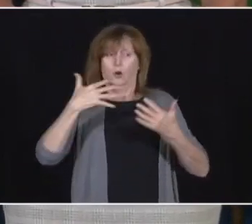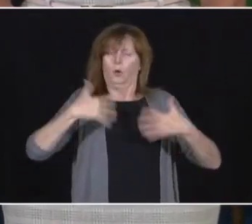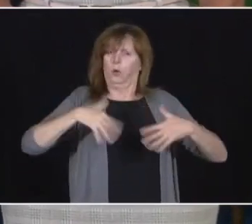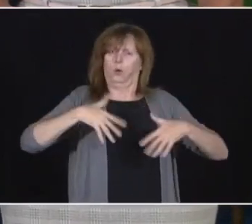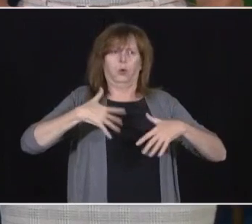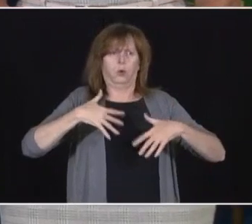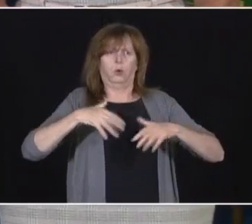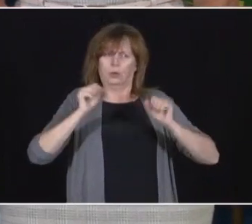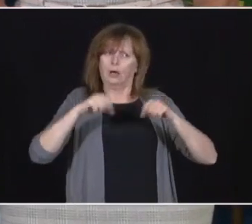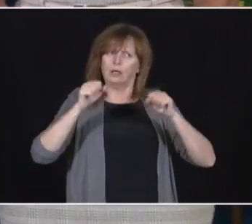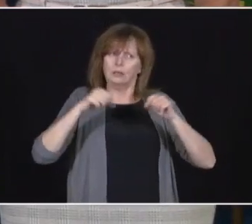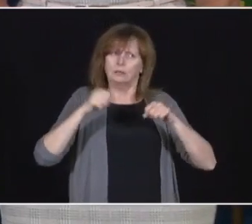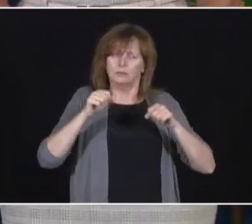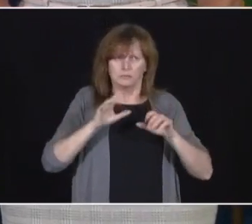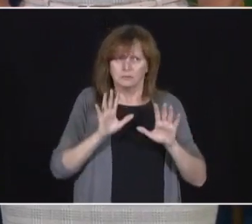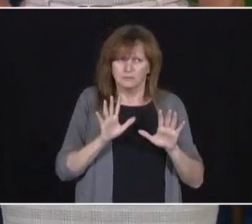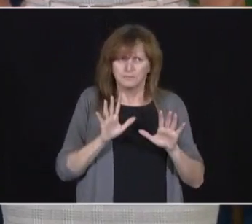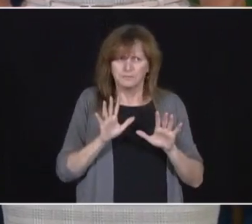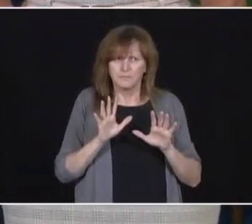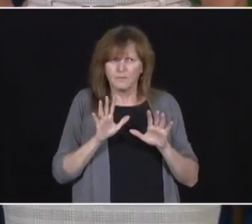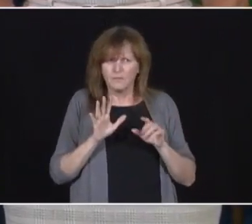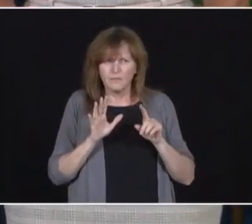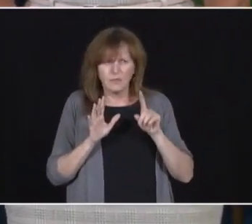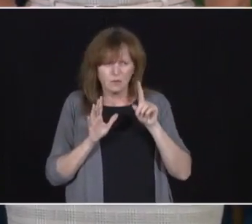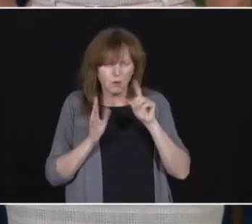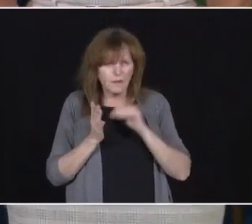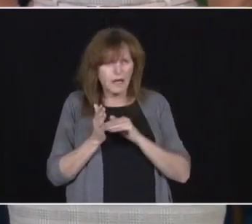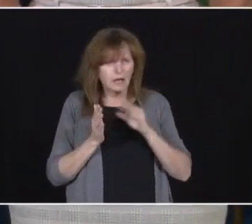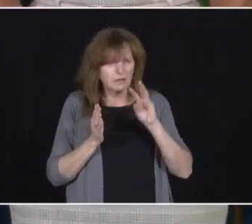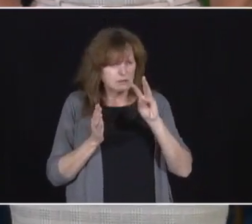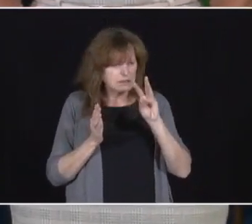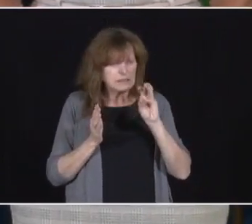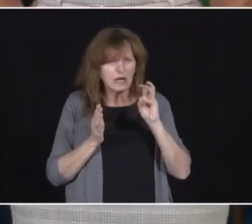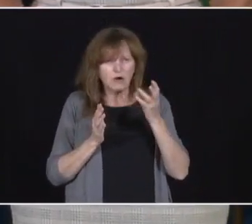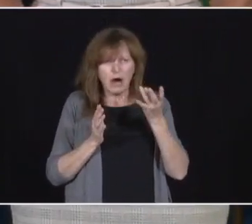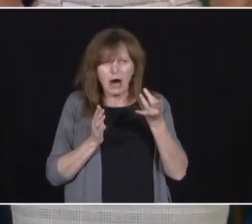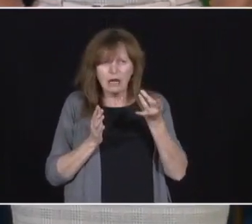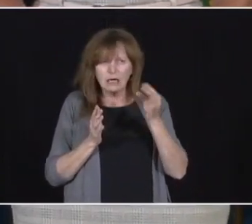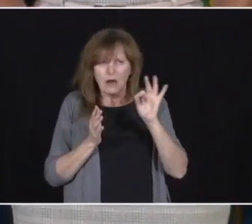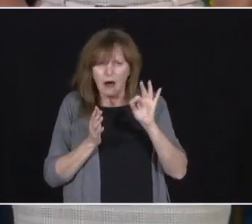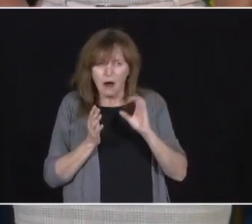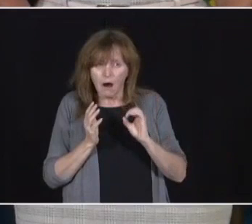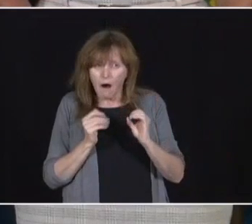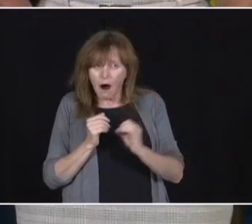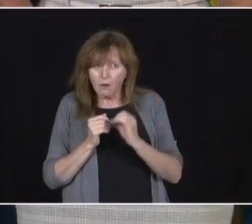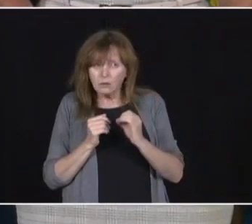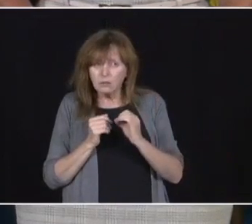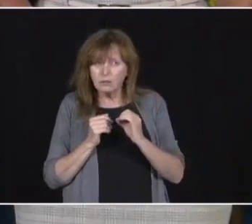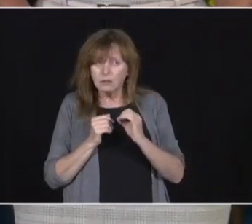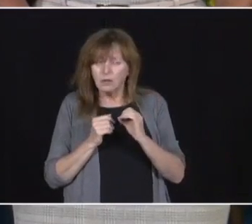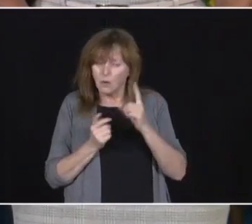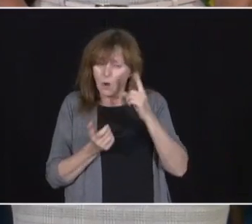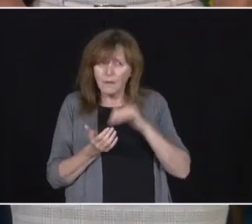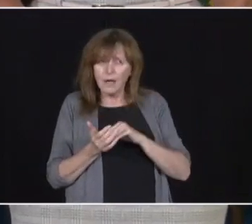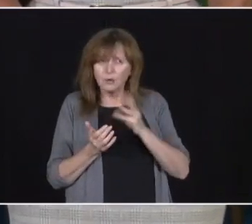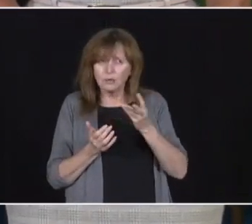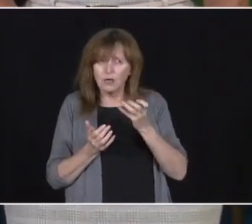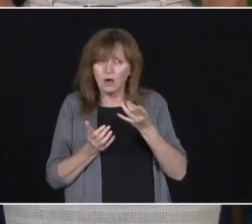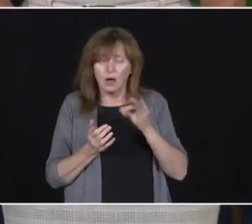And I will tell the people out there, so, all of Canada, 6900 deaths as far as I'm concerned, six 900 too many. In long-term care.